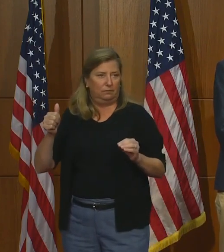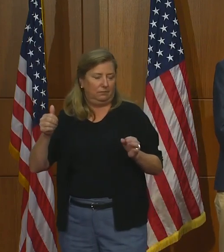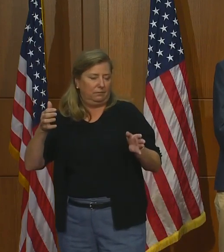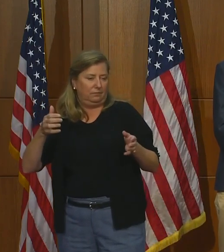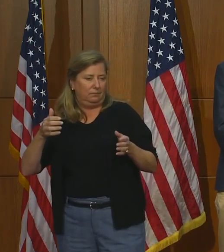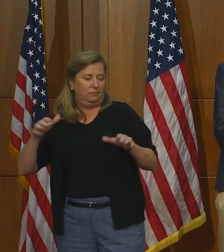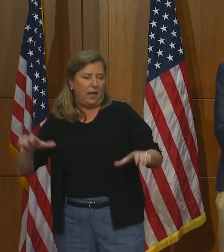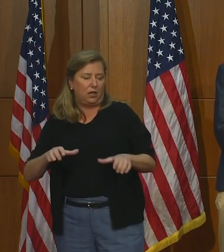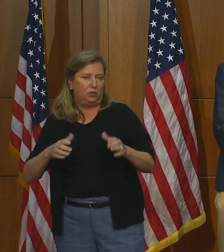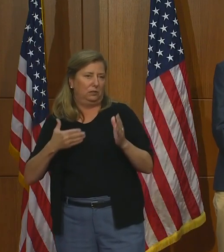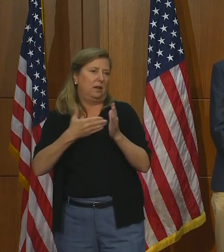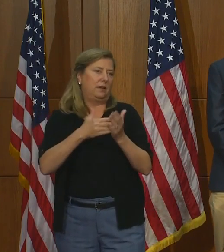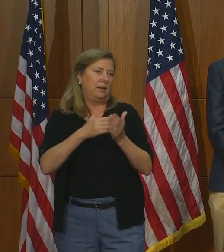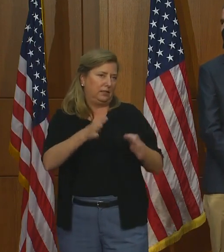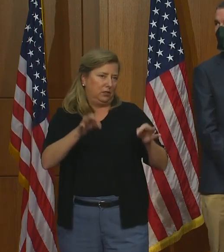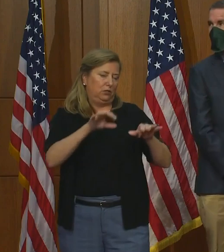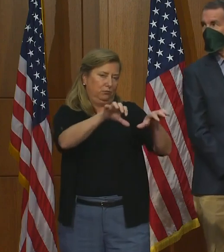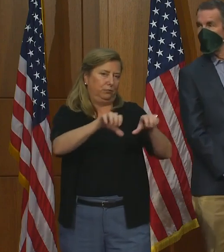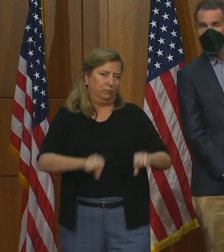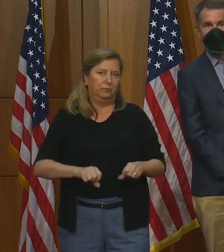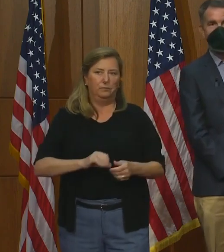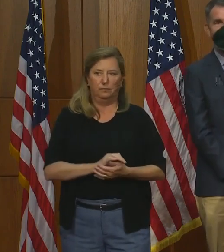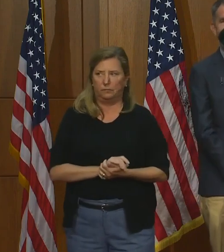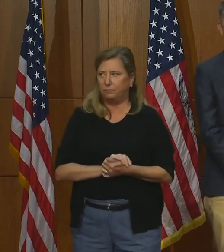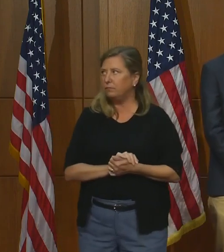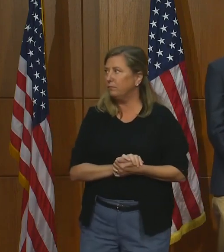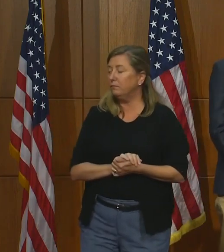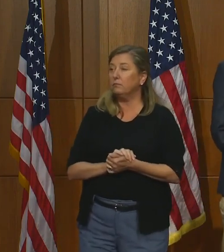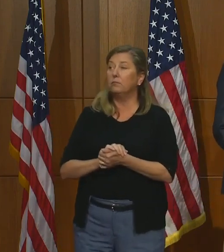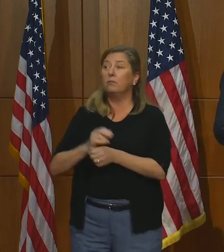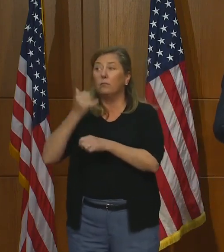ARE NOT AWARE OF ANY OTHER ACTIONS AGAINST THE GOVERNOR'S